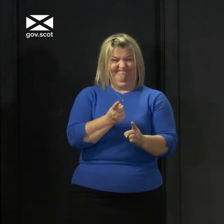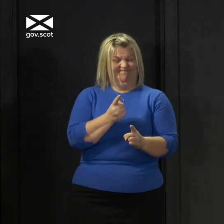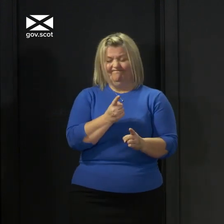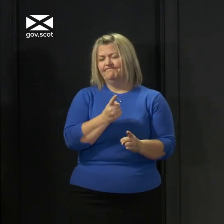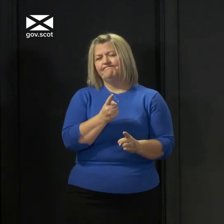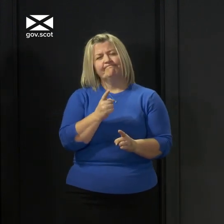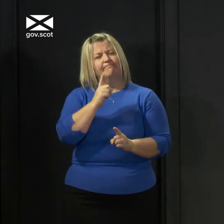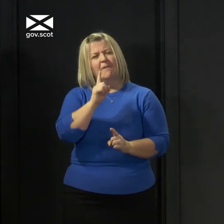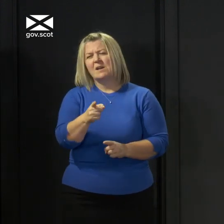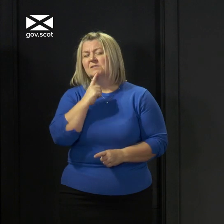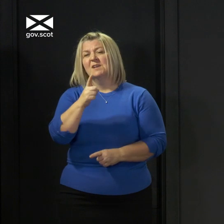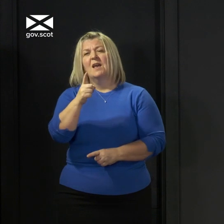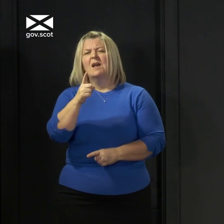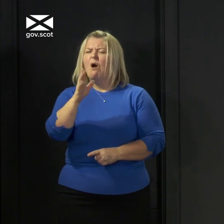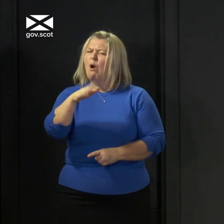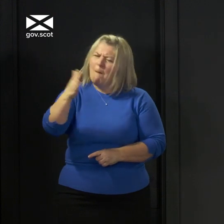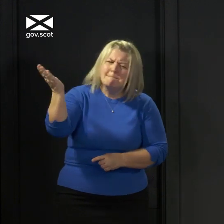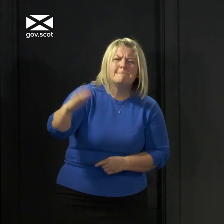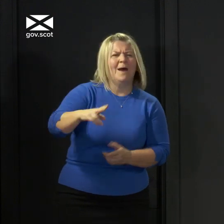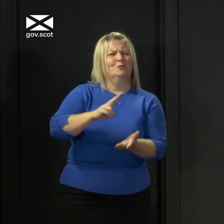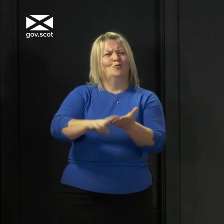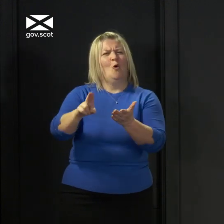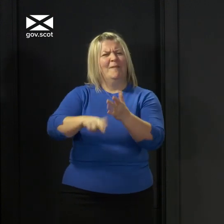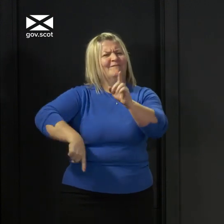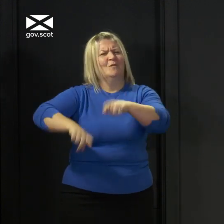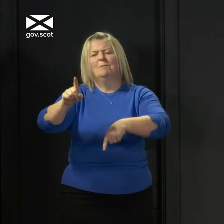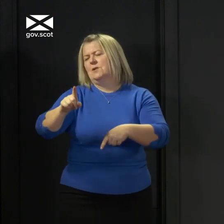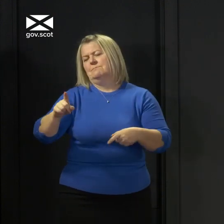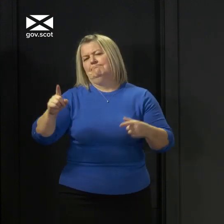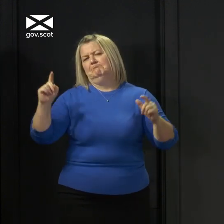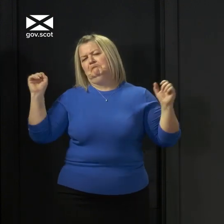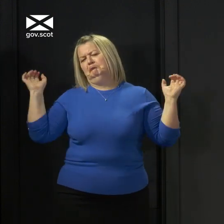or rugby matches or large-scale sporting events like that in terms of playing